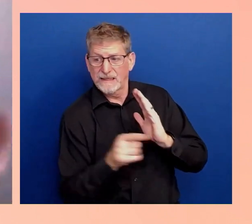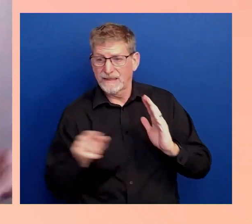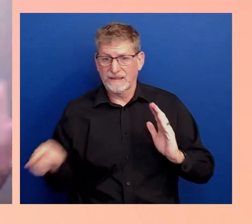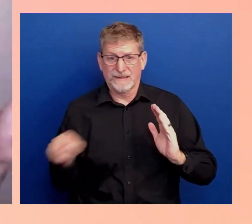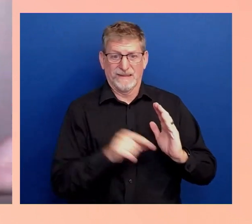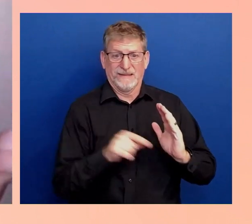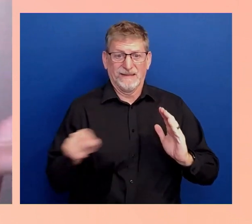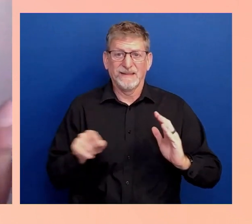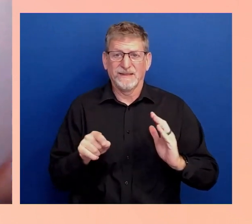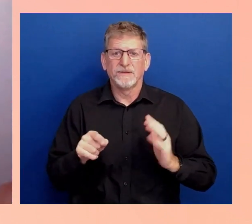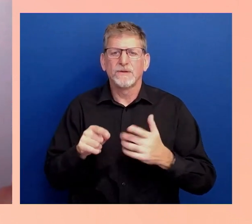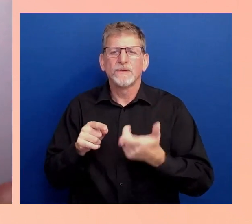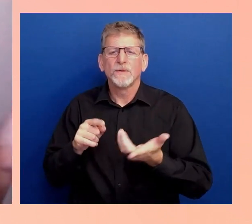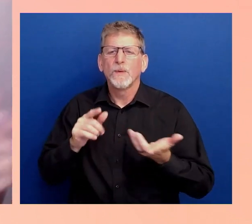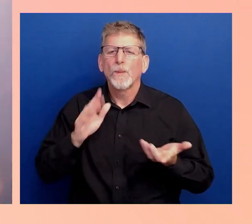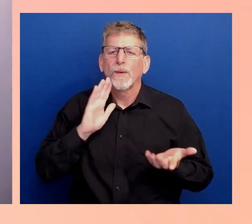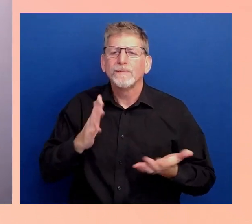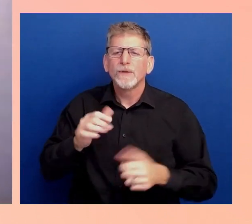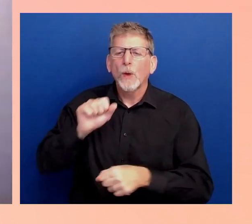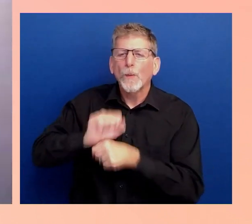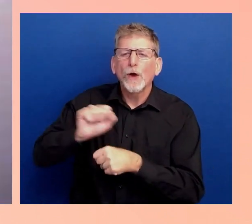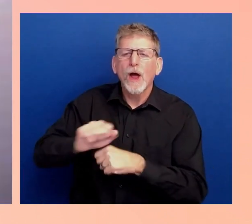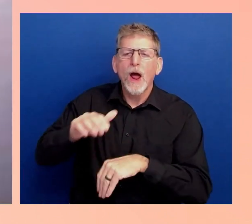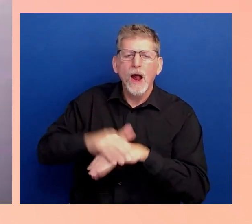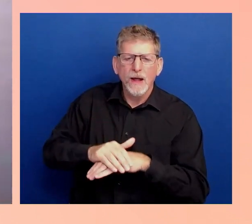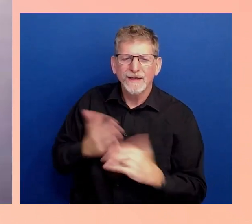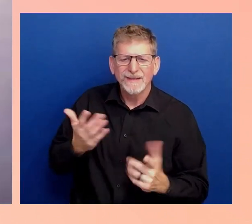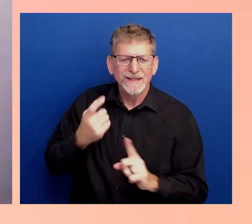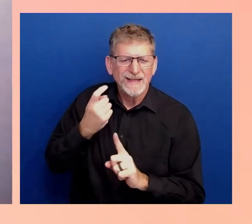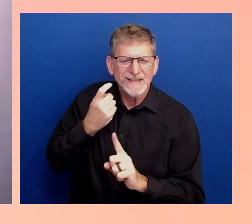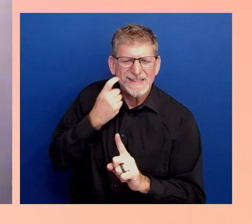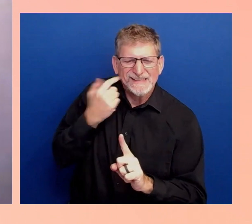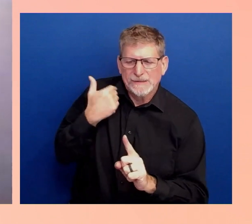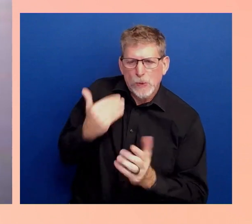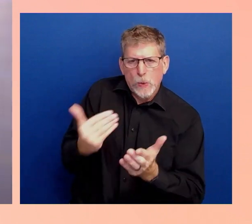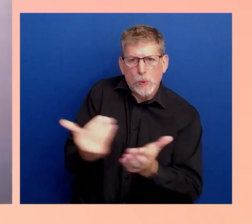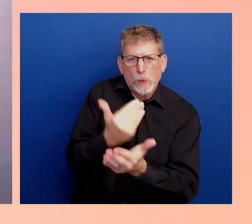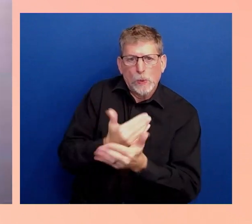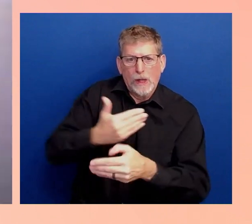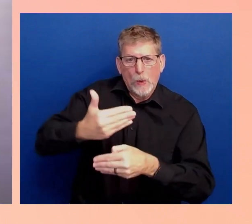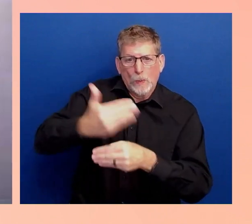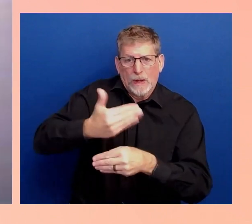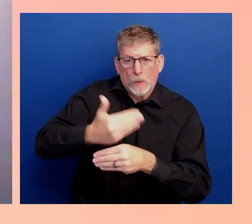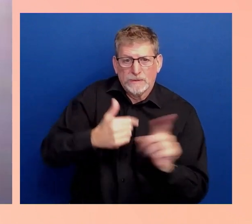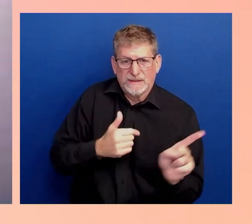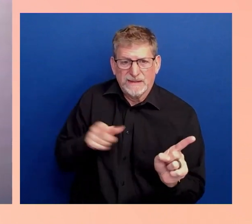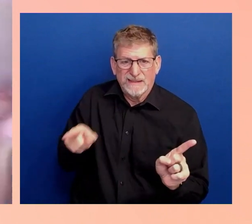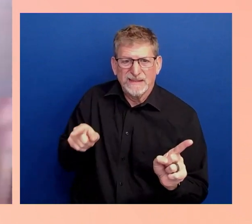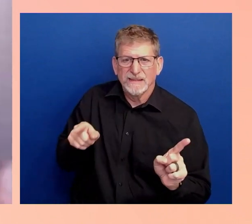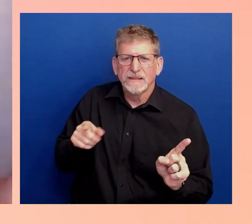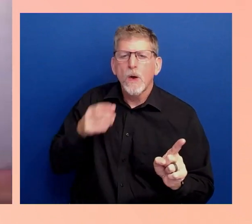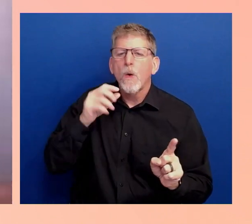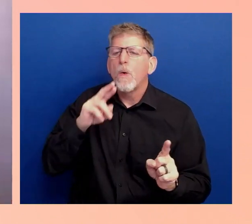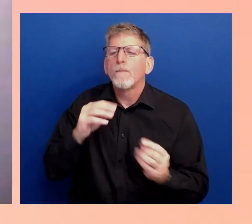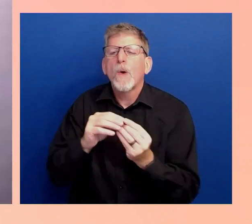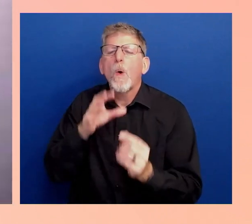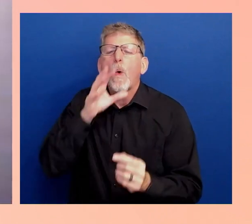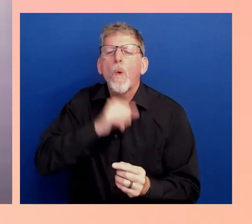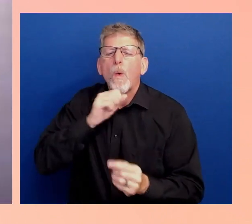the latest version of Windows. Who's to say that they're working on older aspects of software or open source software